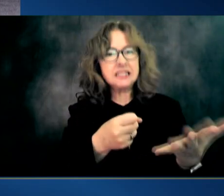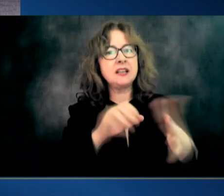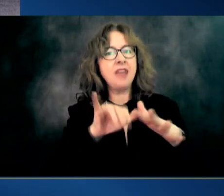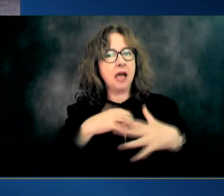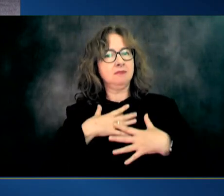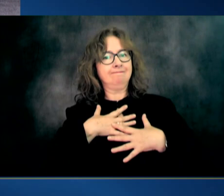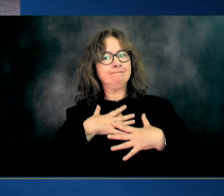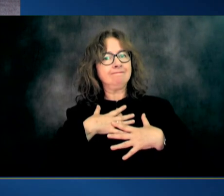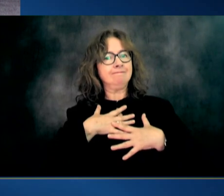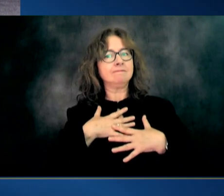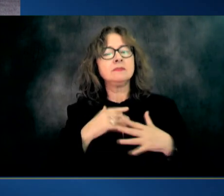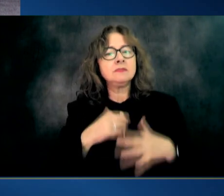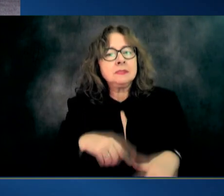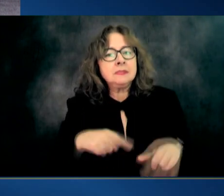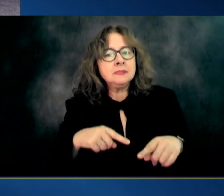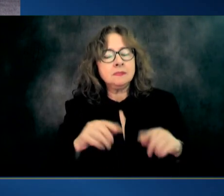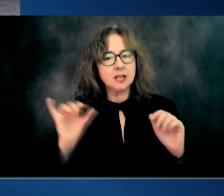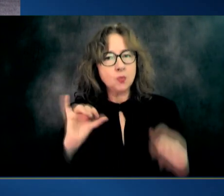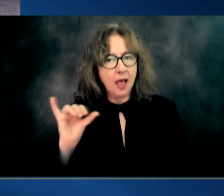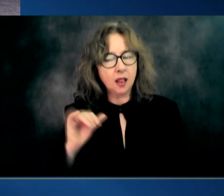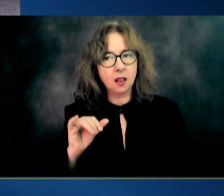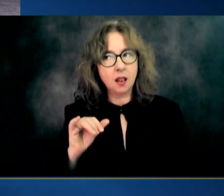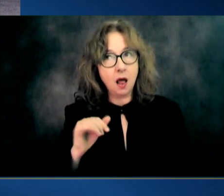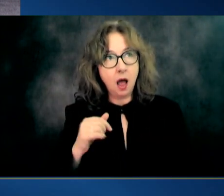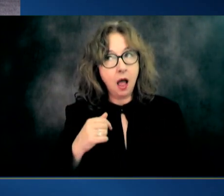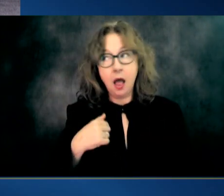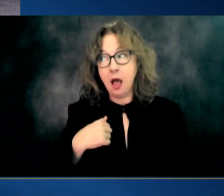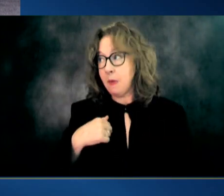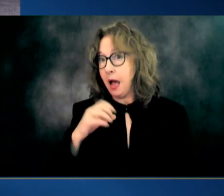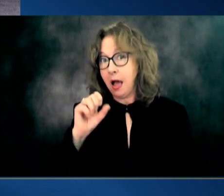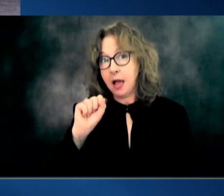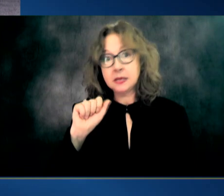You know, it's like, "Am I safe? Is everything going to be okay?"